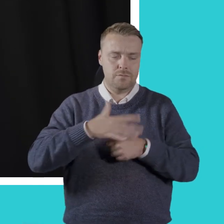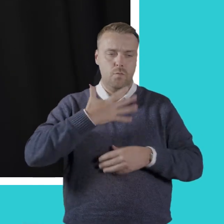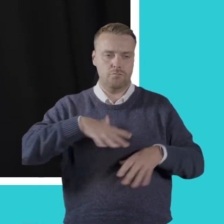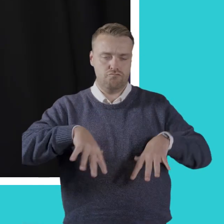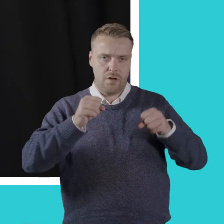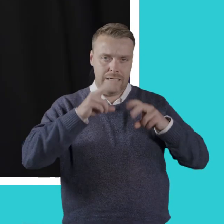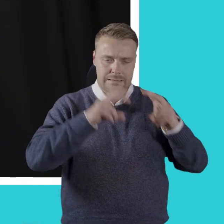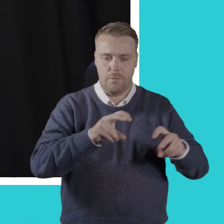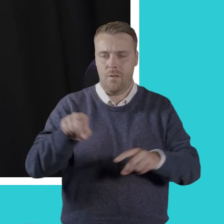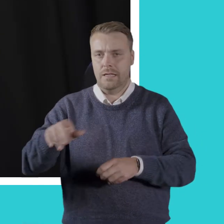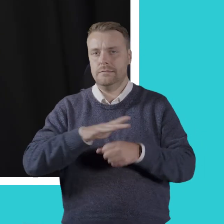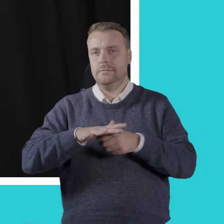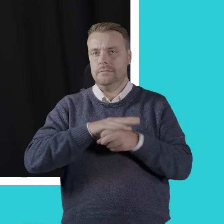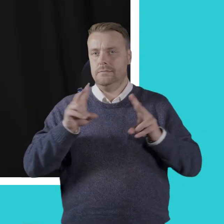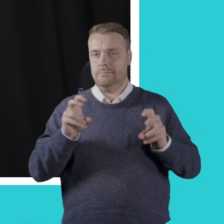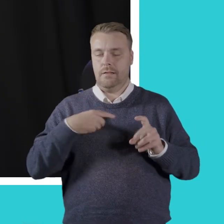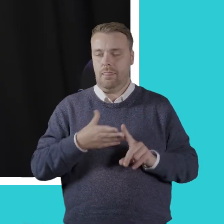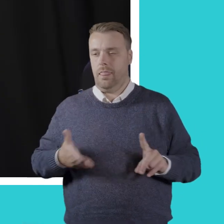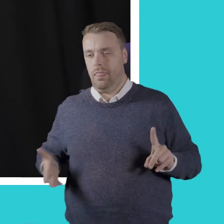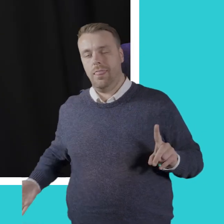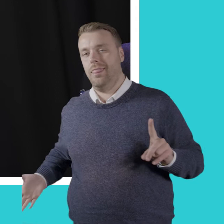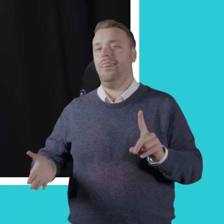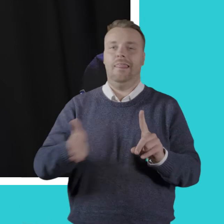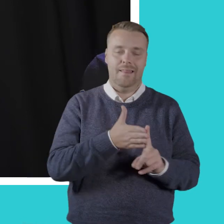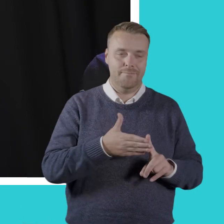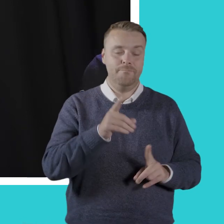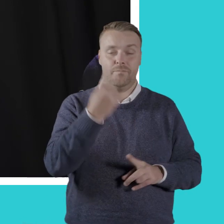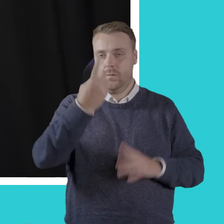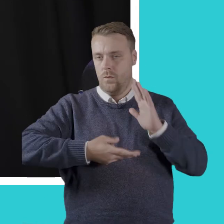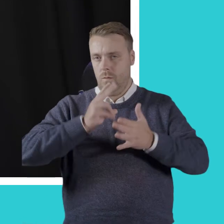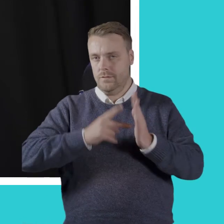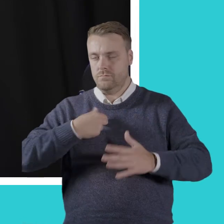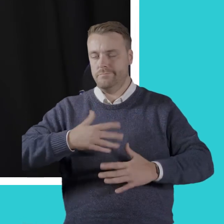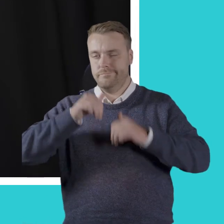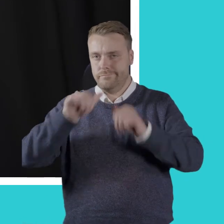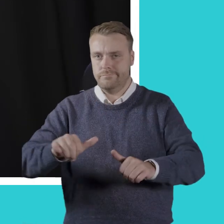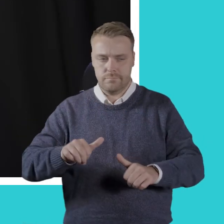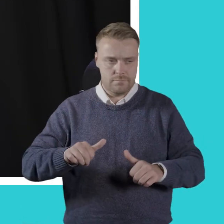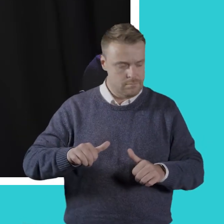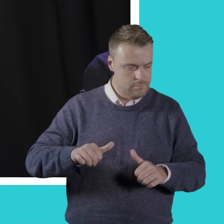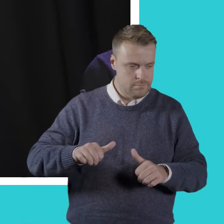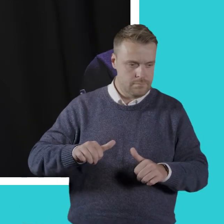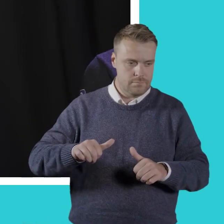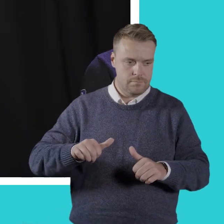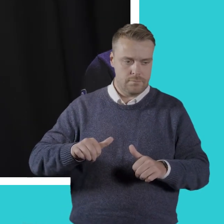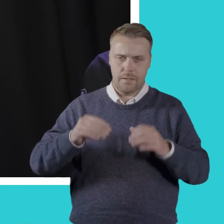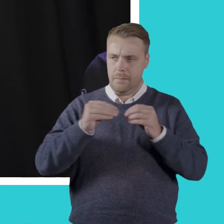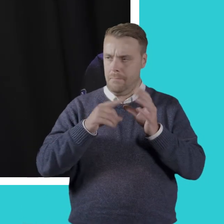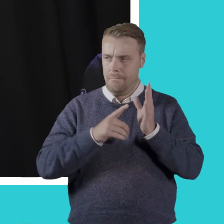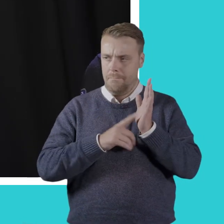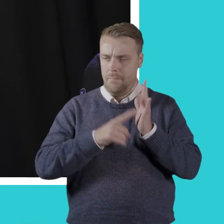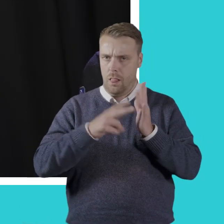yeah anyway. I digress. One organization that I really love is called the Ballet Initiative. They